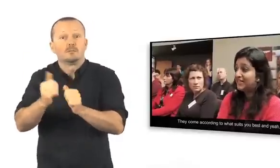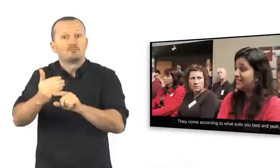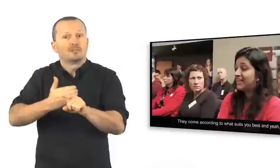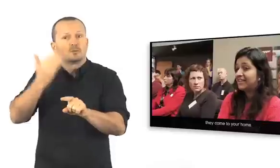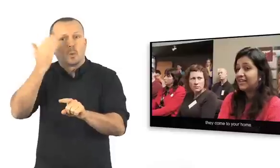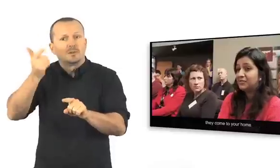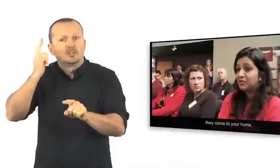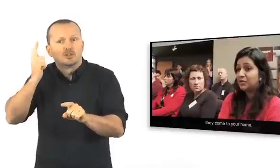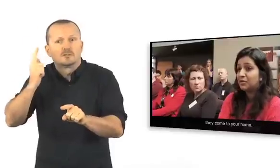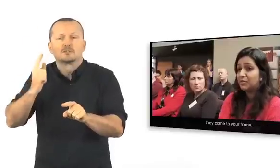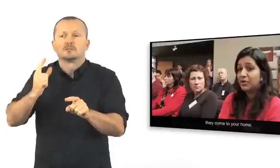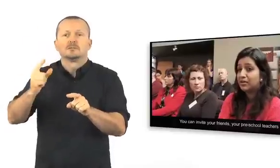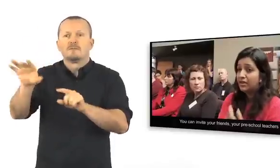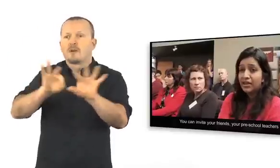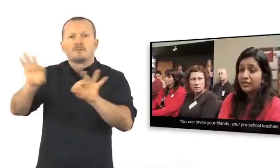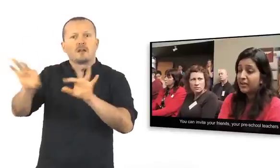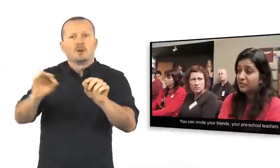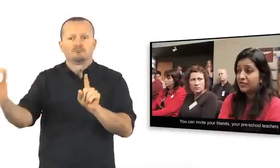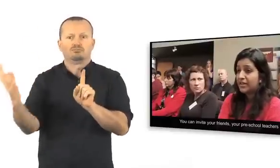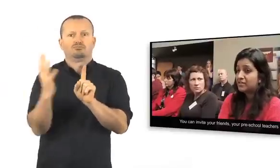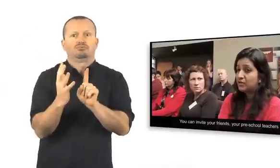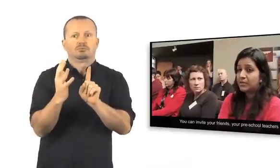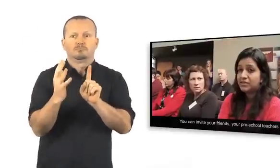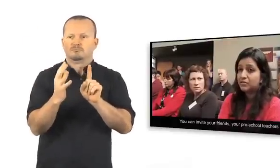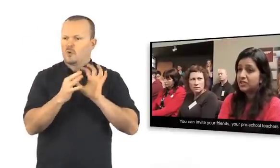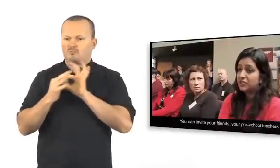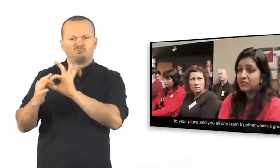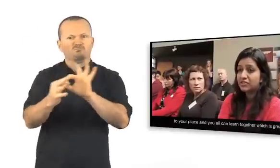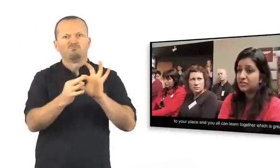and yeah, they come to your home. You can invite your friends, your pre-school teachers